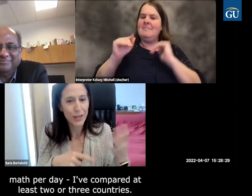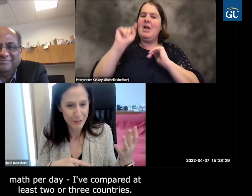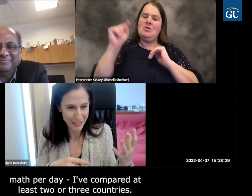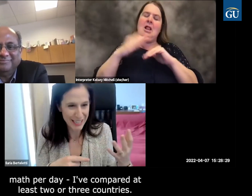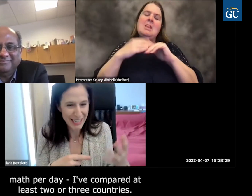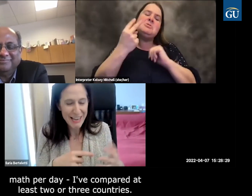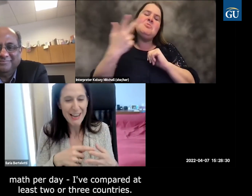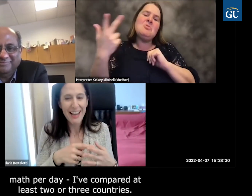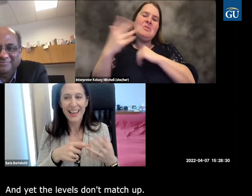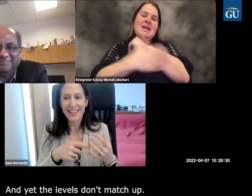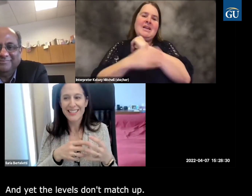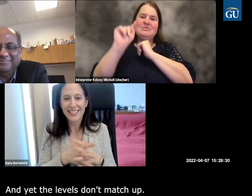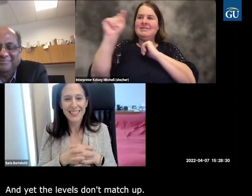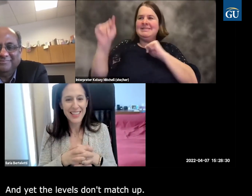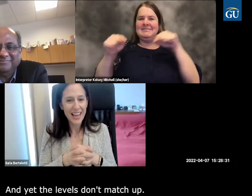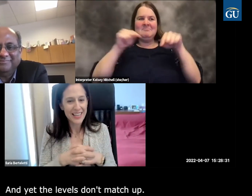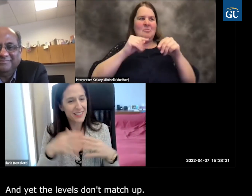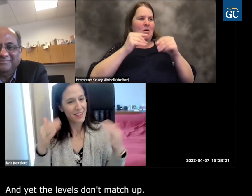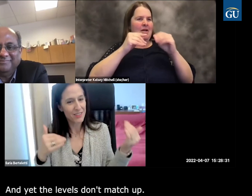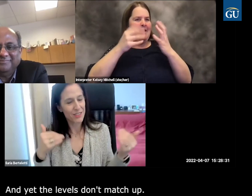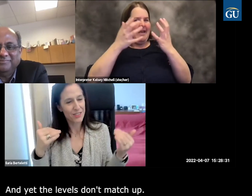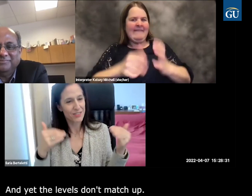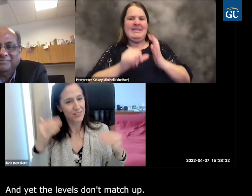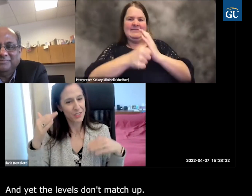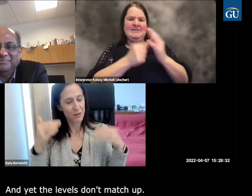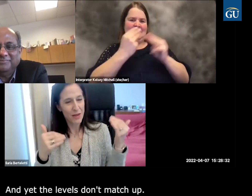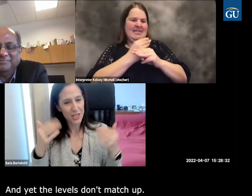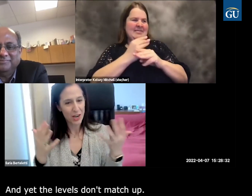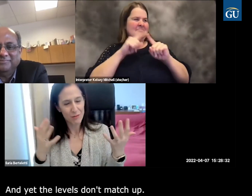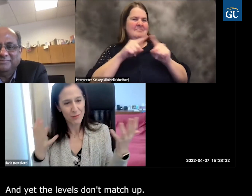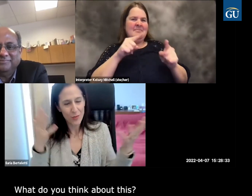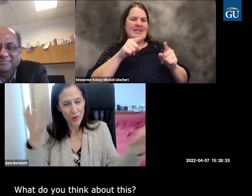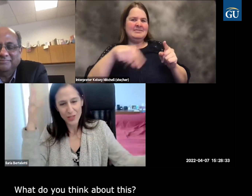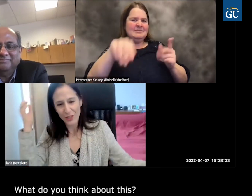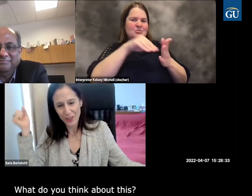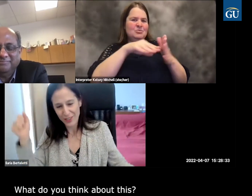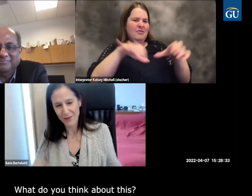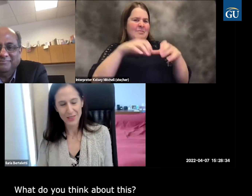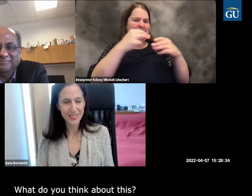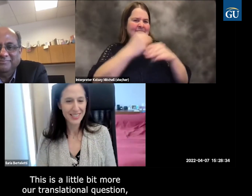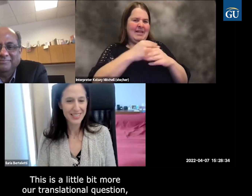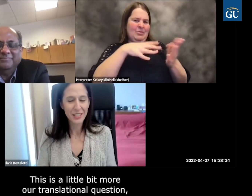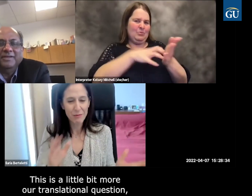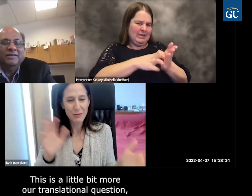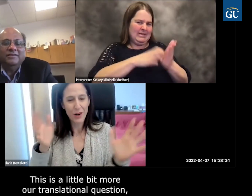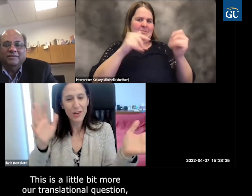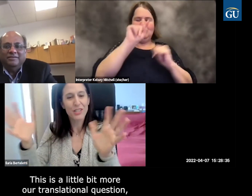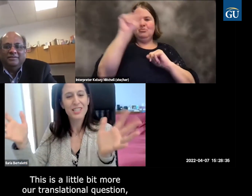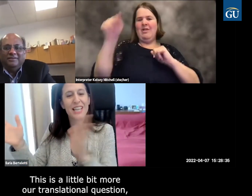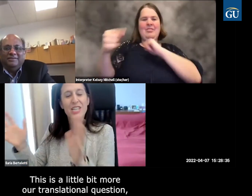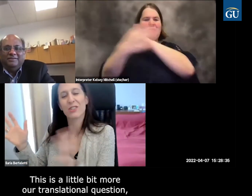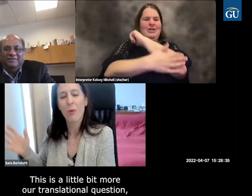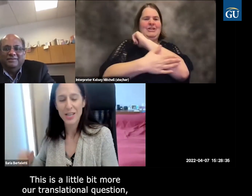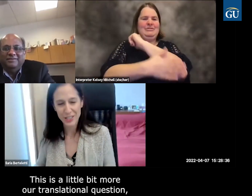countries and yet the levels don't match up what do you think about this this is a little